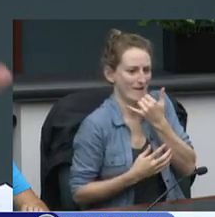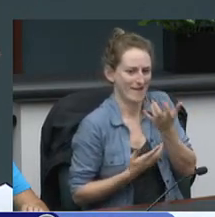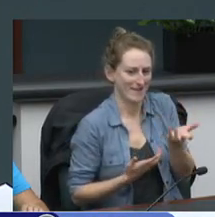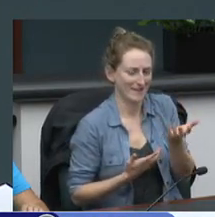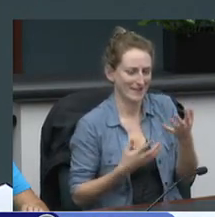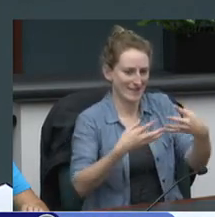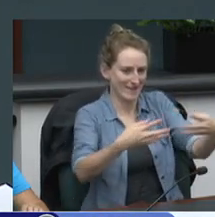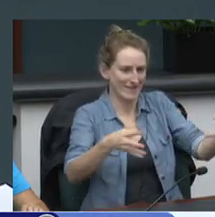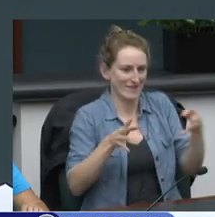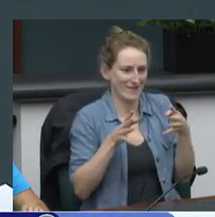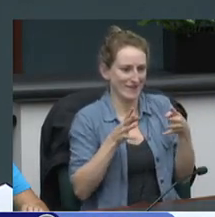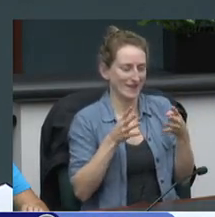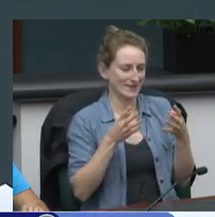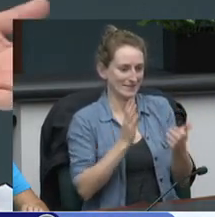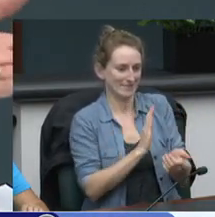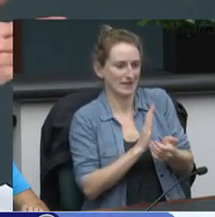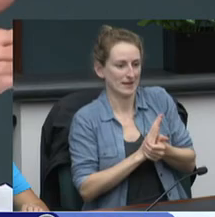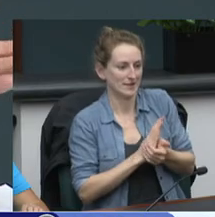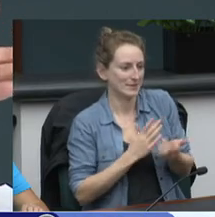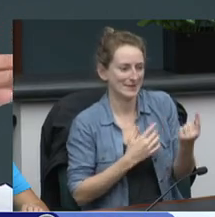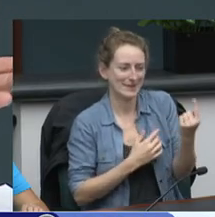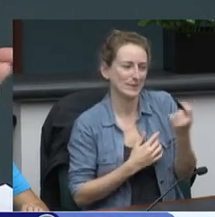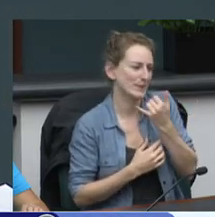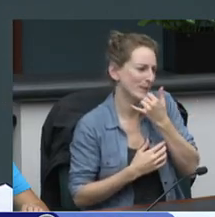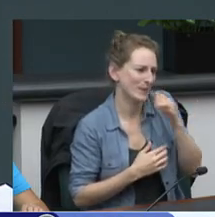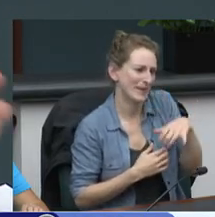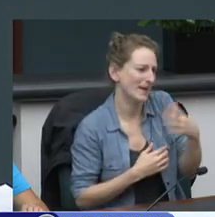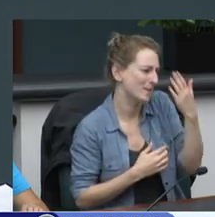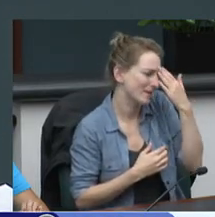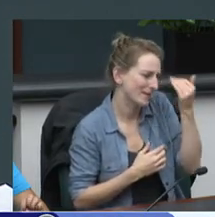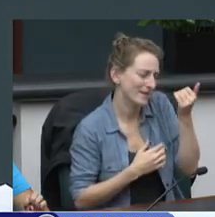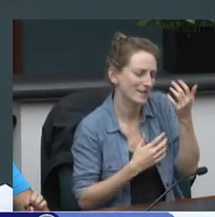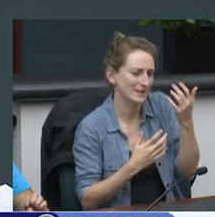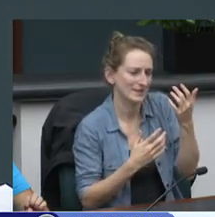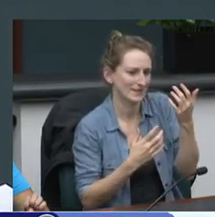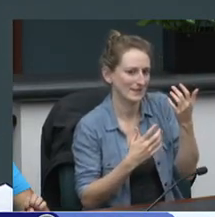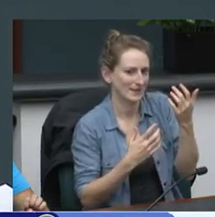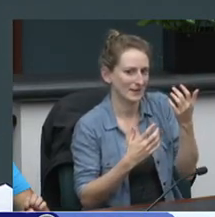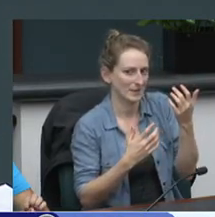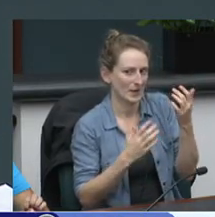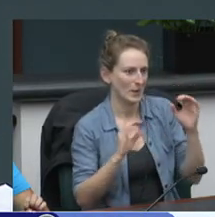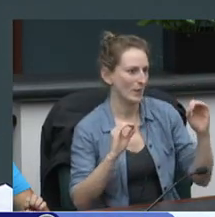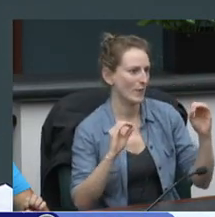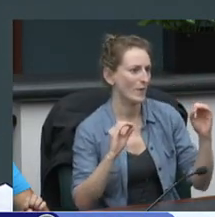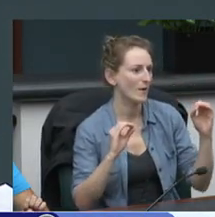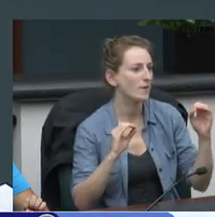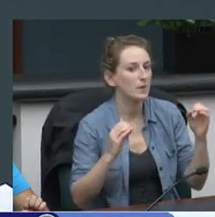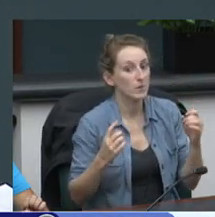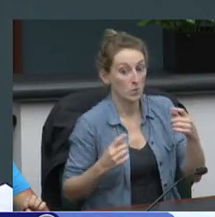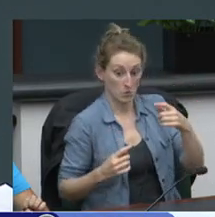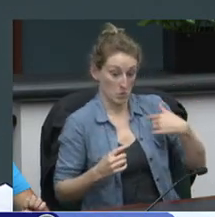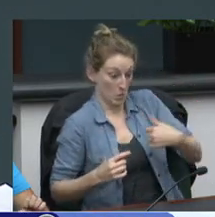answer now I'd like you to come back we ought to may be out of talk because I I know none of us wanted to say no to these people but we kind of had to